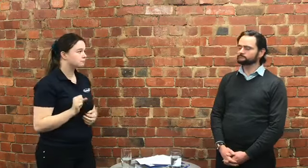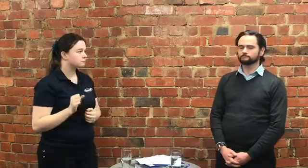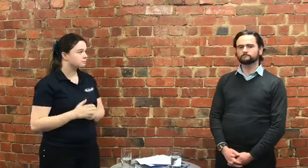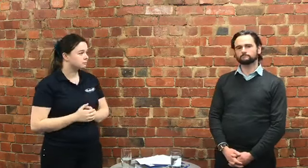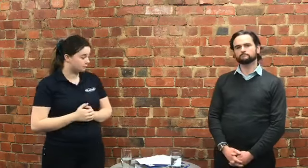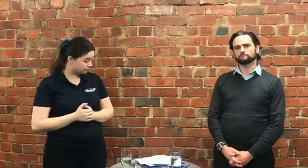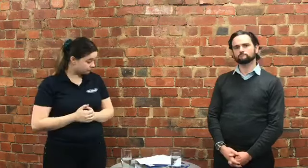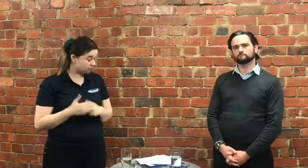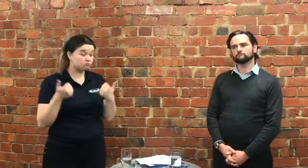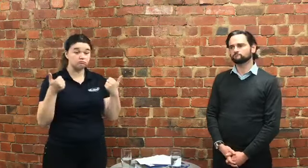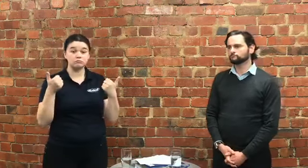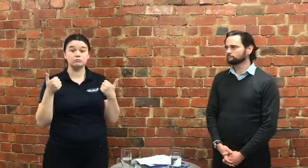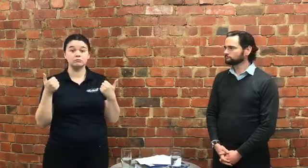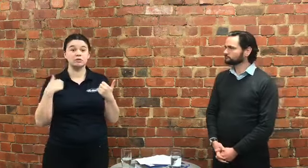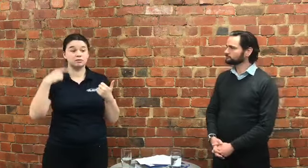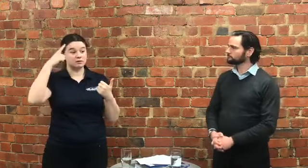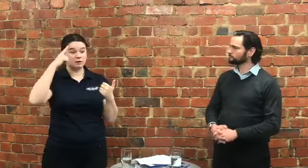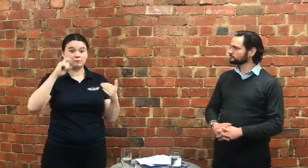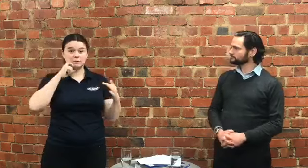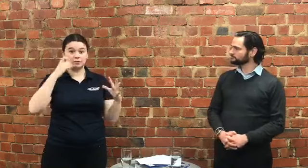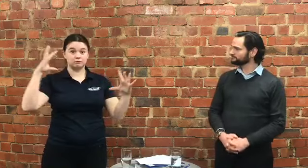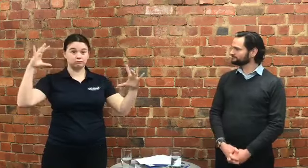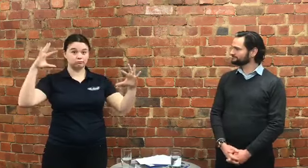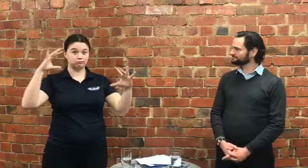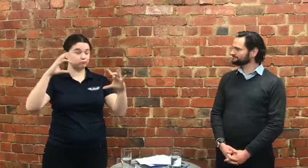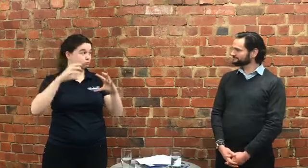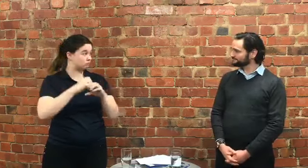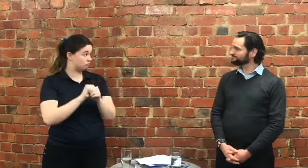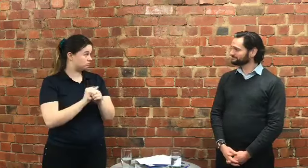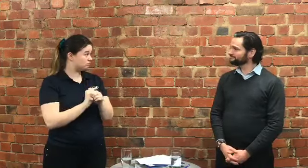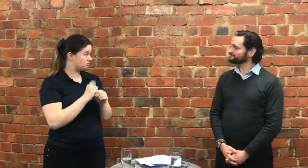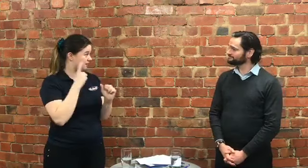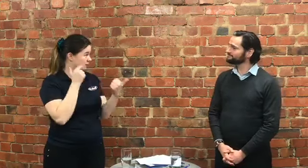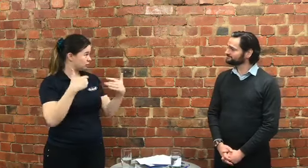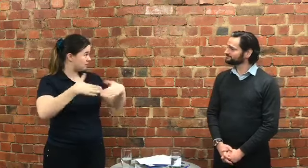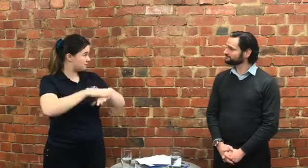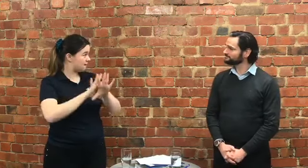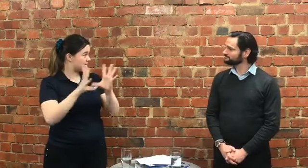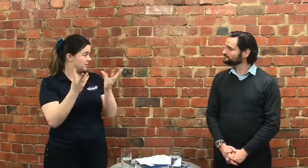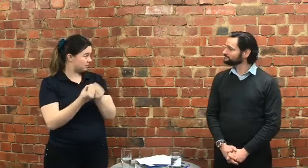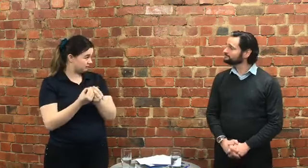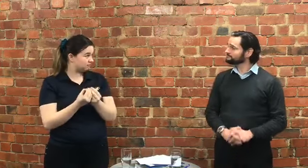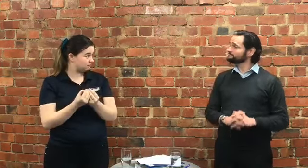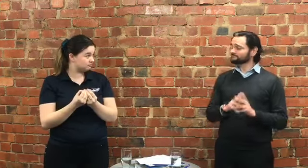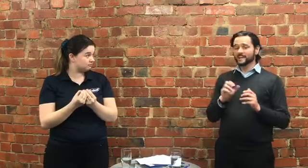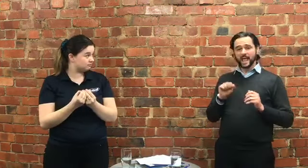or text message to you. So, on that note, I think perhaps we could wrap up